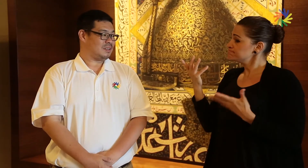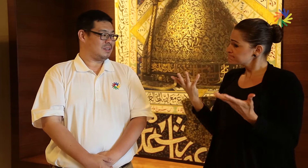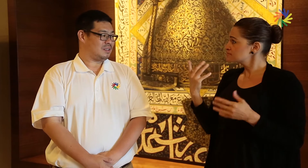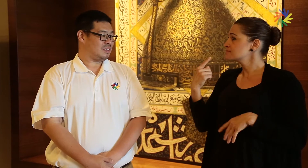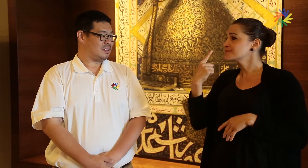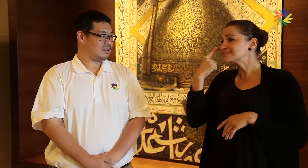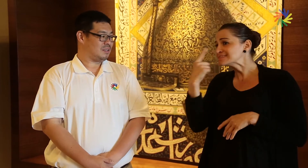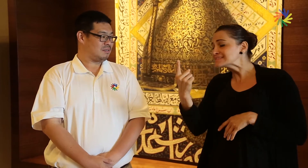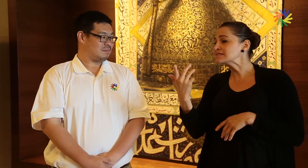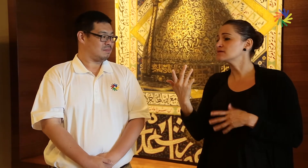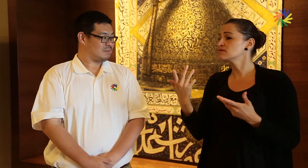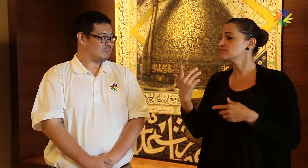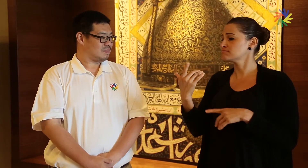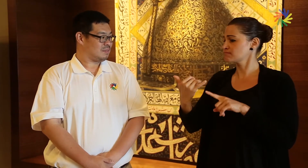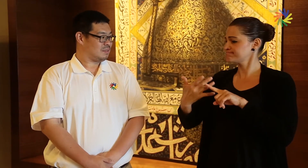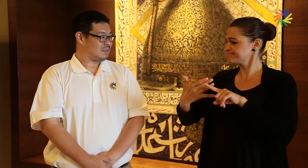Now to the next question- regarding bids for